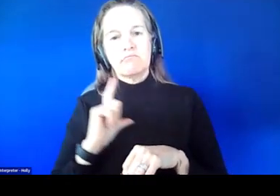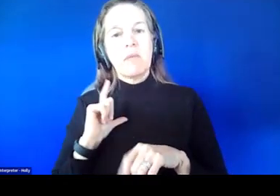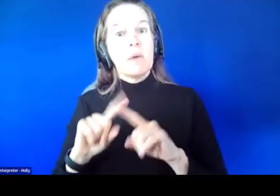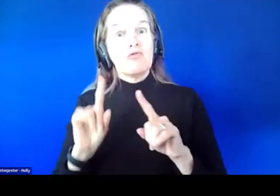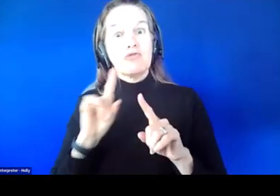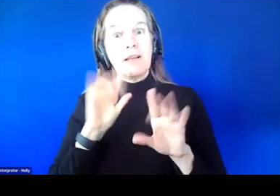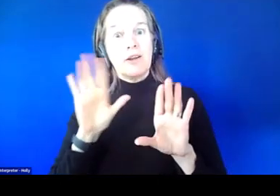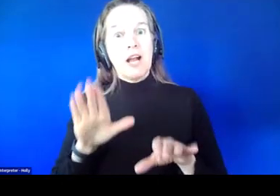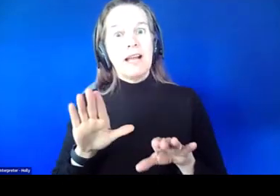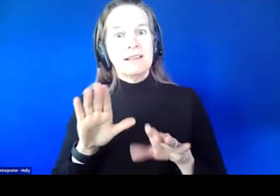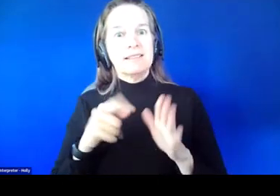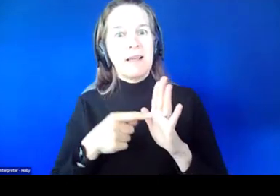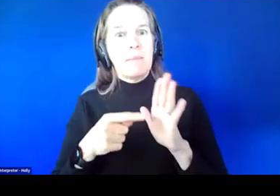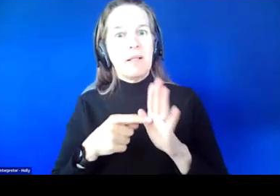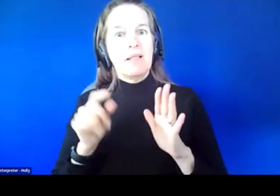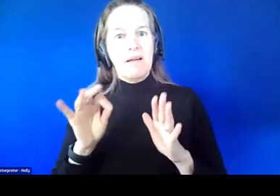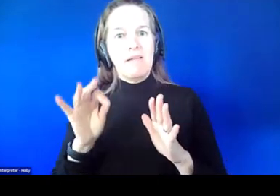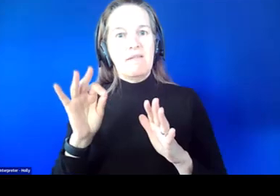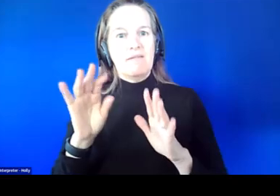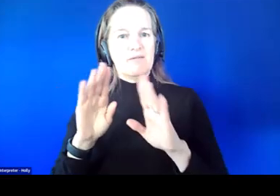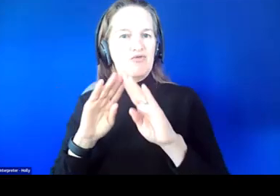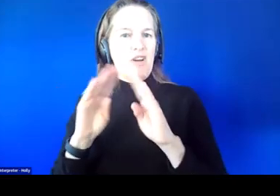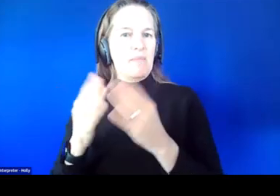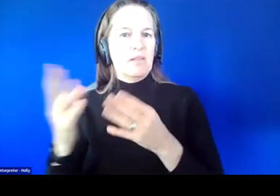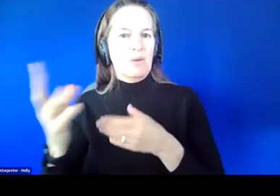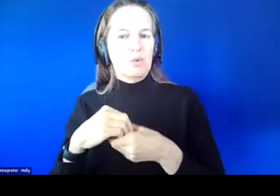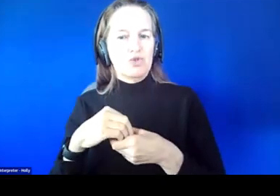of that tribal inclusion. Next slide please.